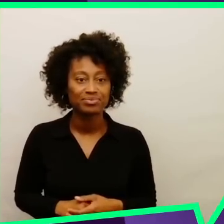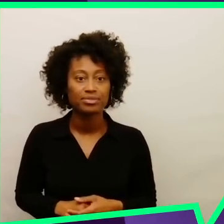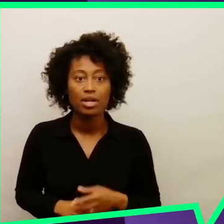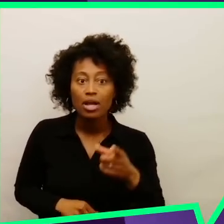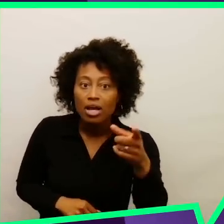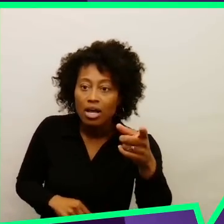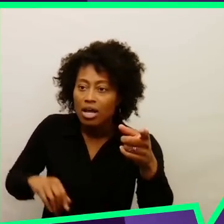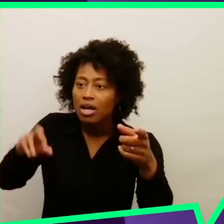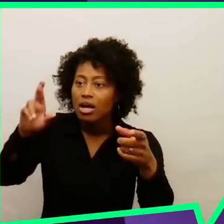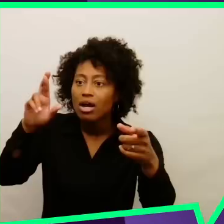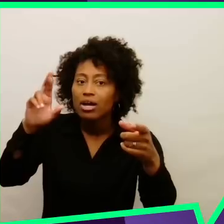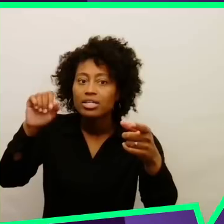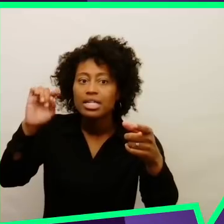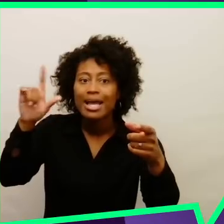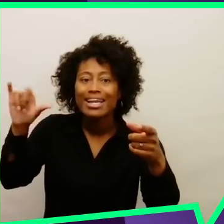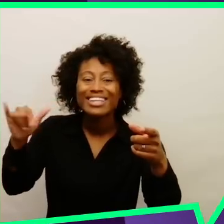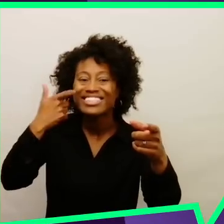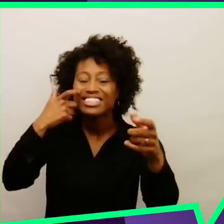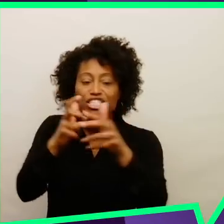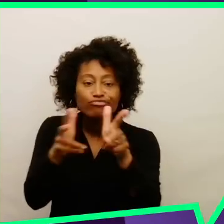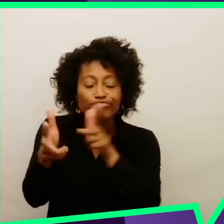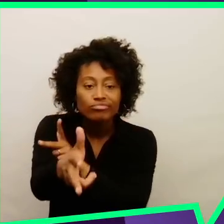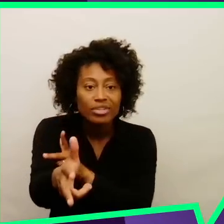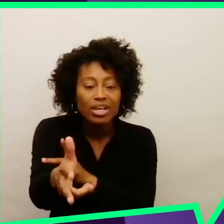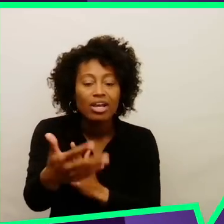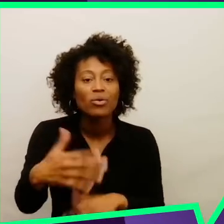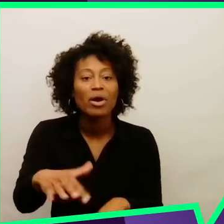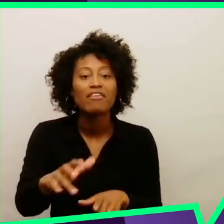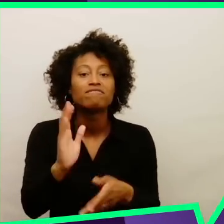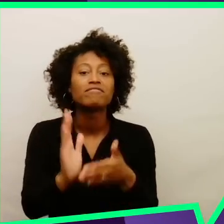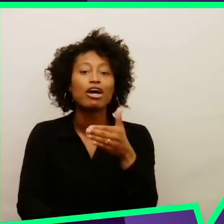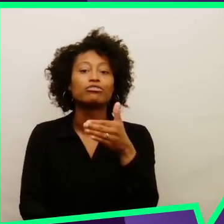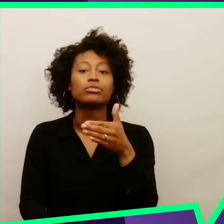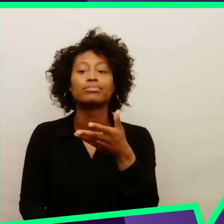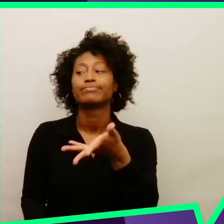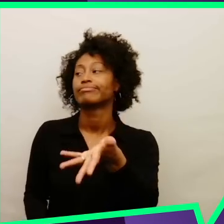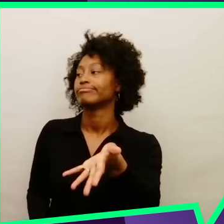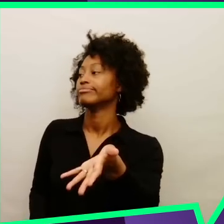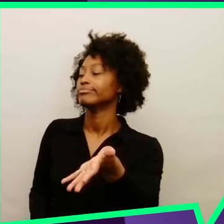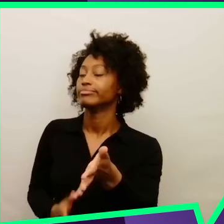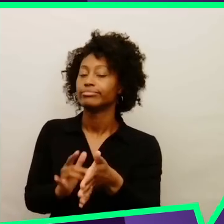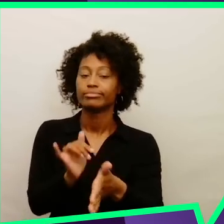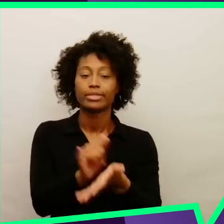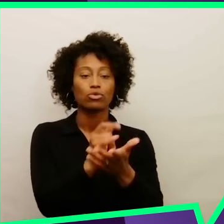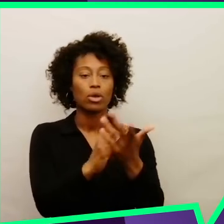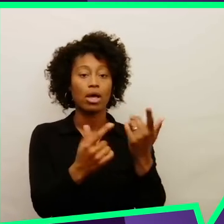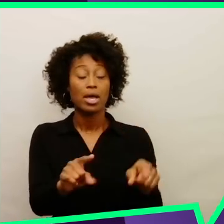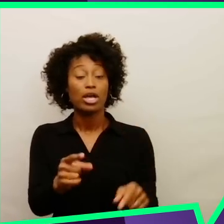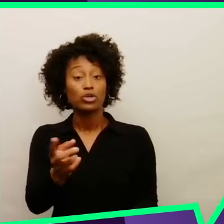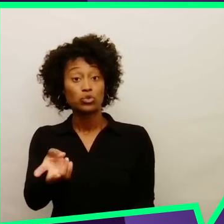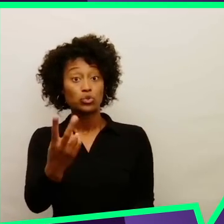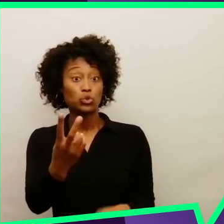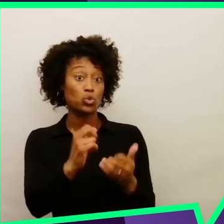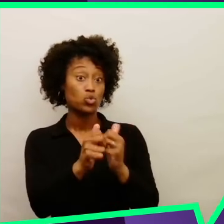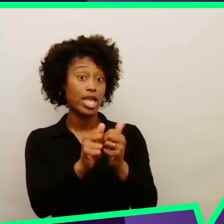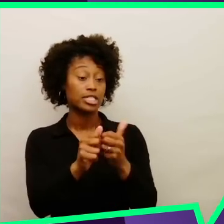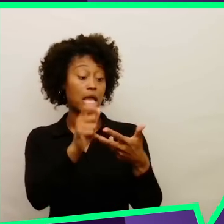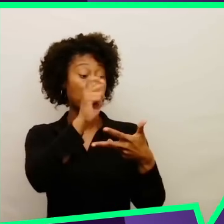Teddy just took the lead, and they finished the race. Toyota Supra, here we go. That's the way the cookie crumbles. Two races, one winner.